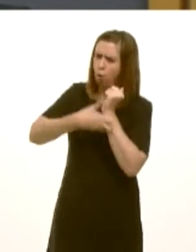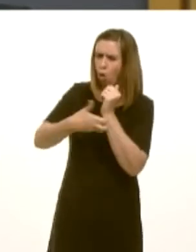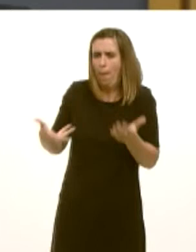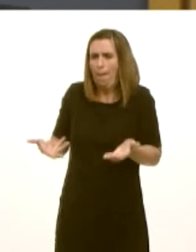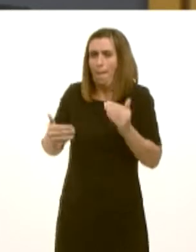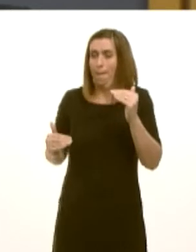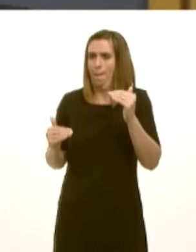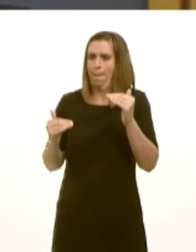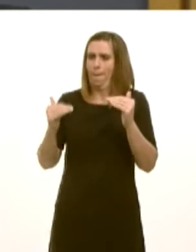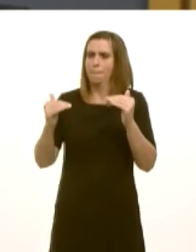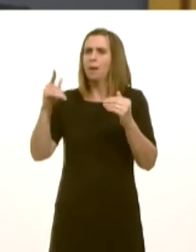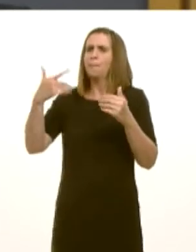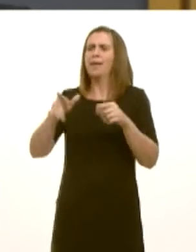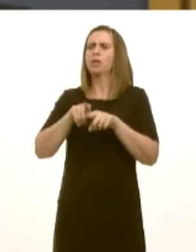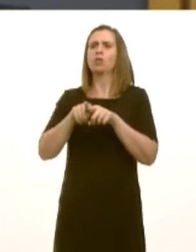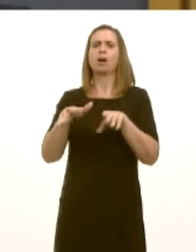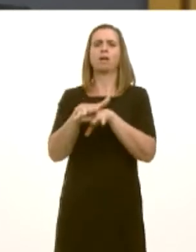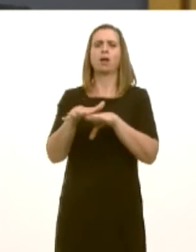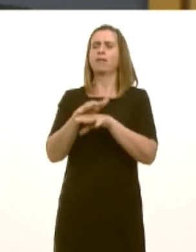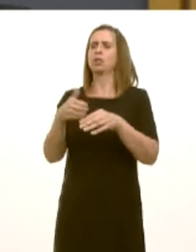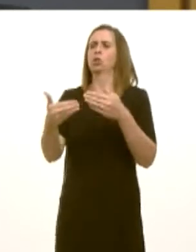the symptoms rather than the root causes.